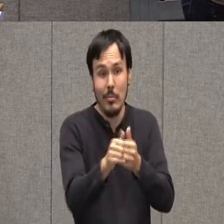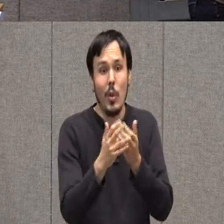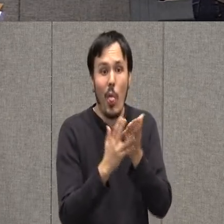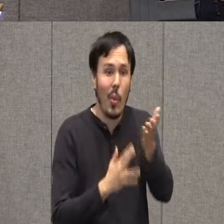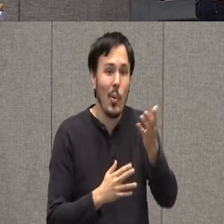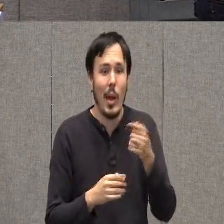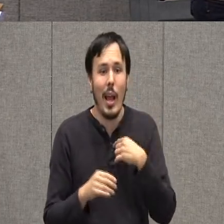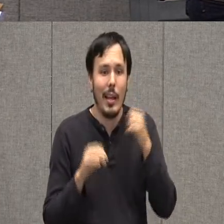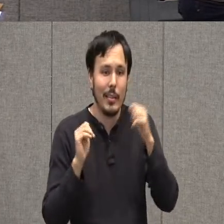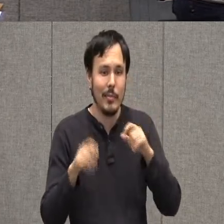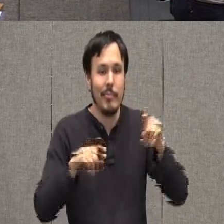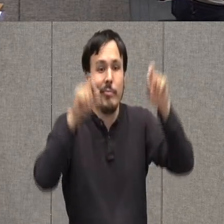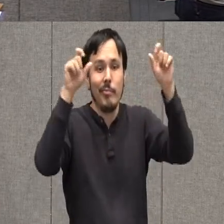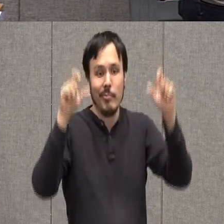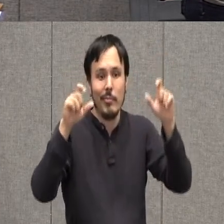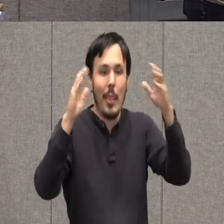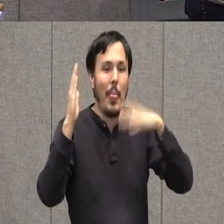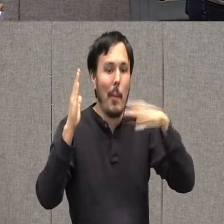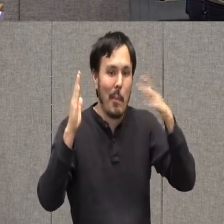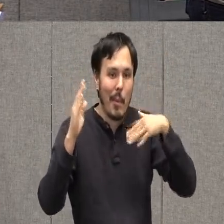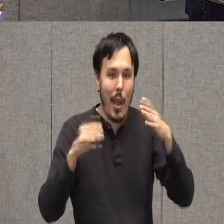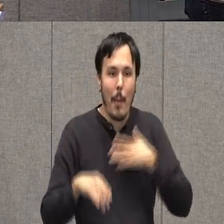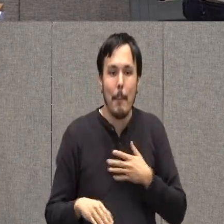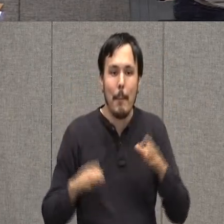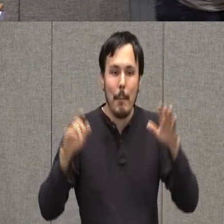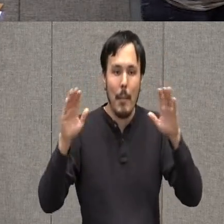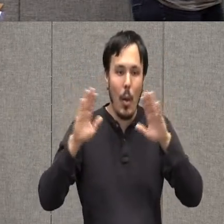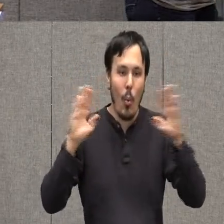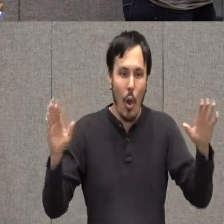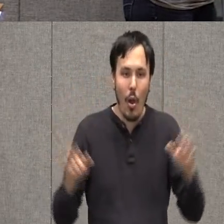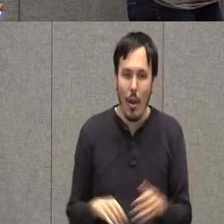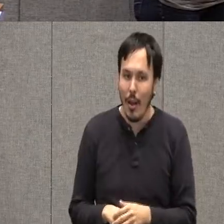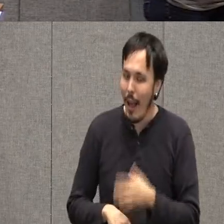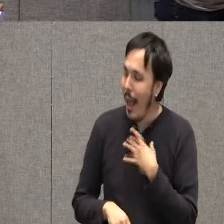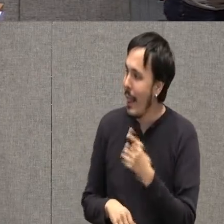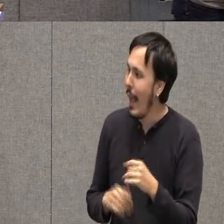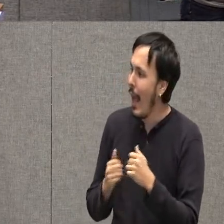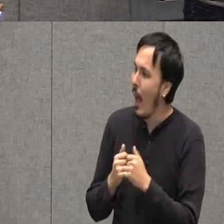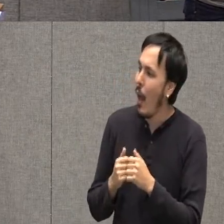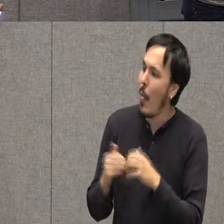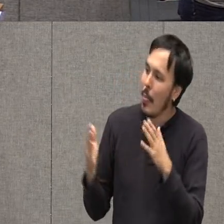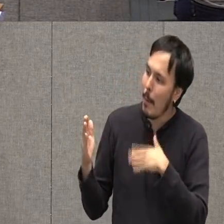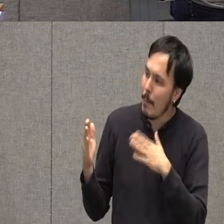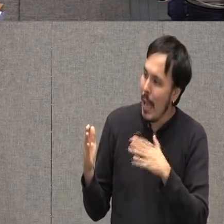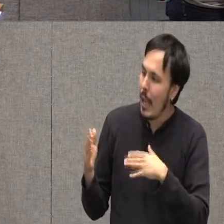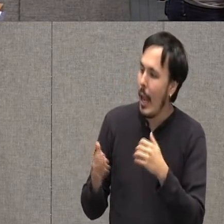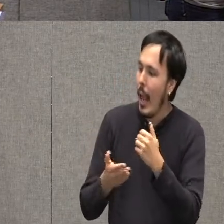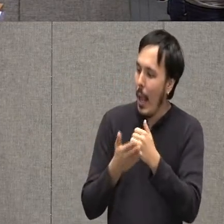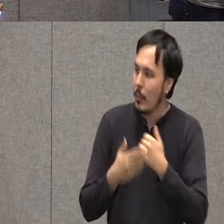And I also love like how the drawing of it draws more awareness to our own bodies. Yes.